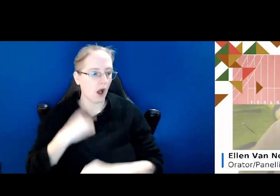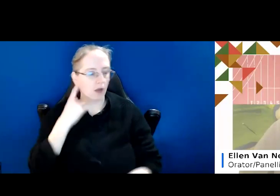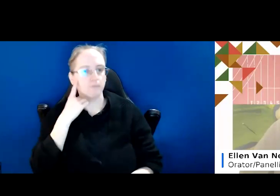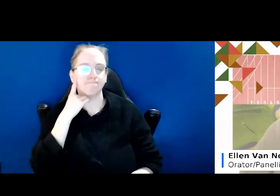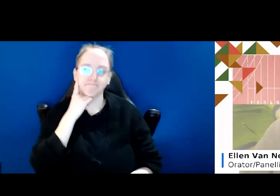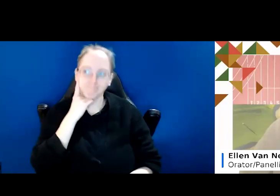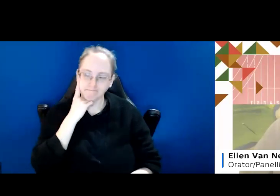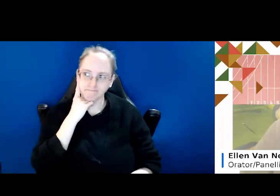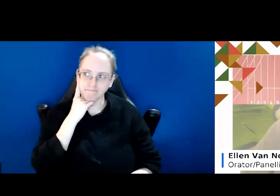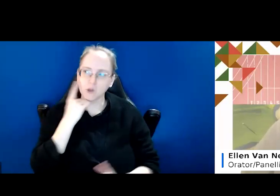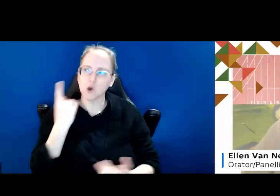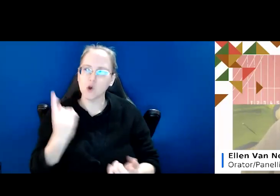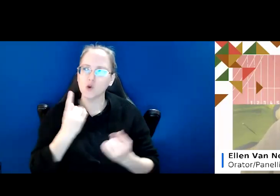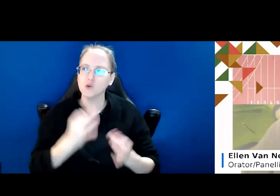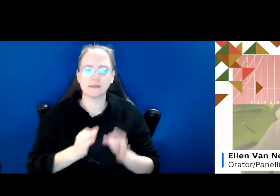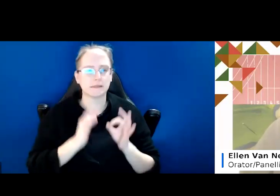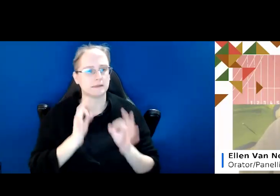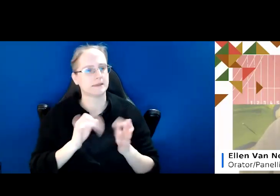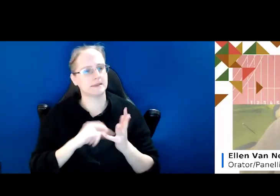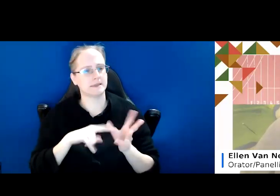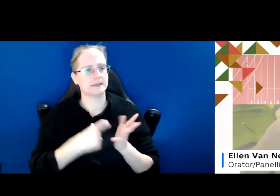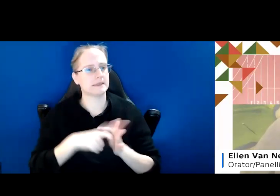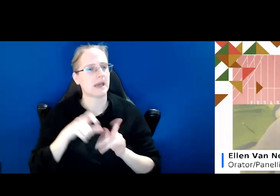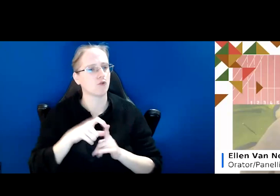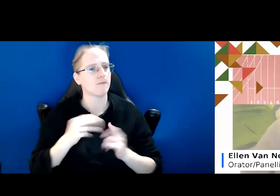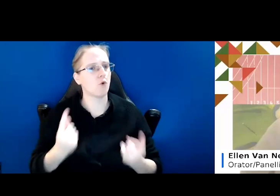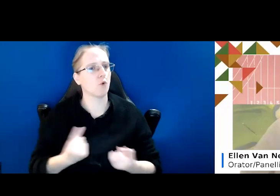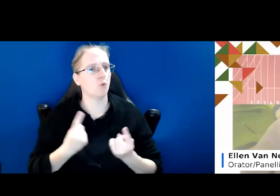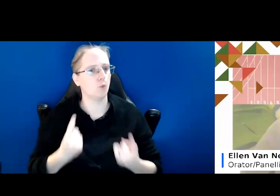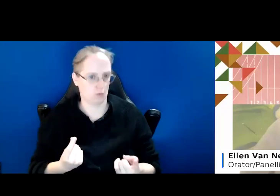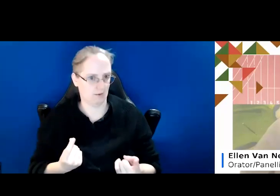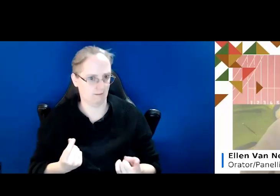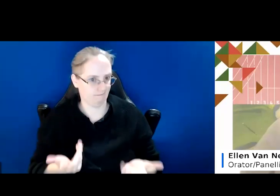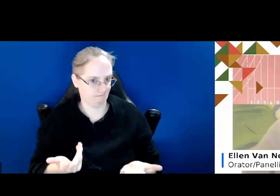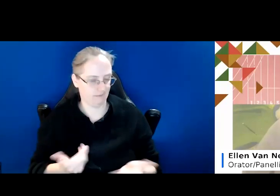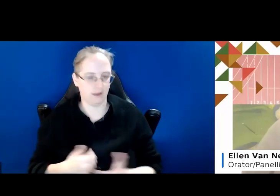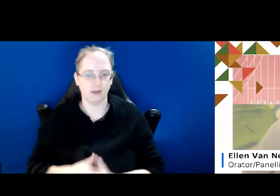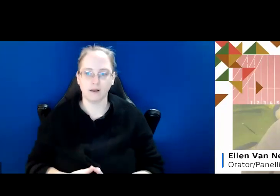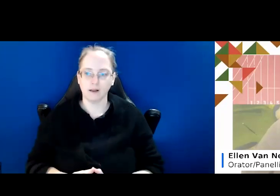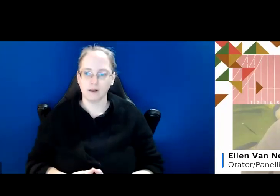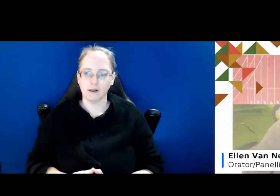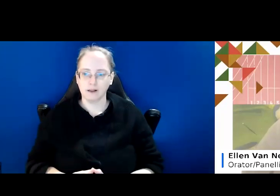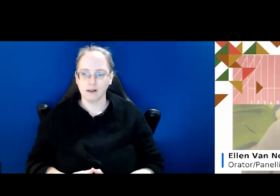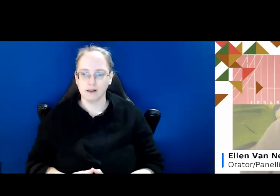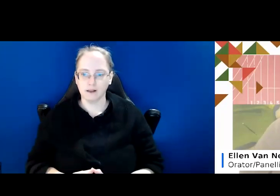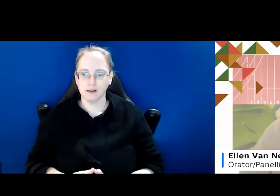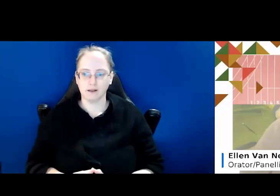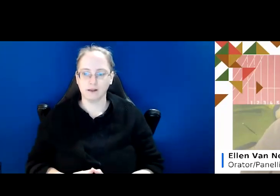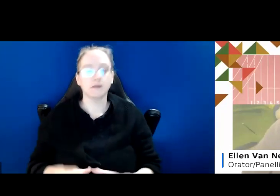Whose sacred are you talking about? Most of my research on sporting grounds